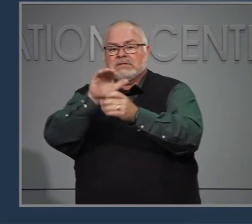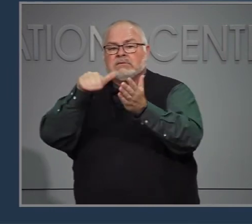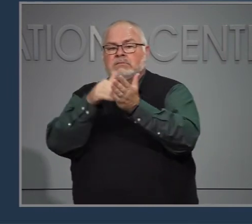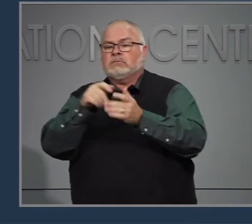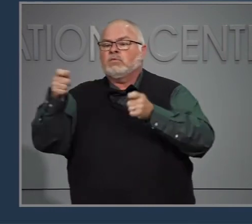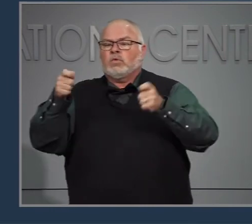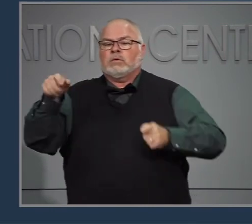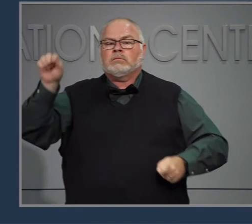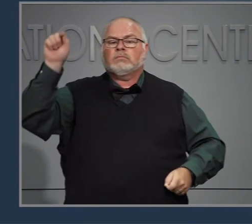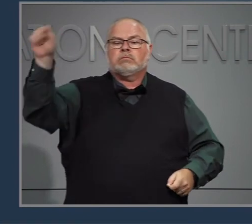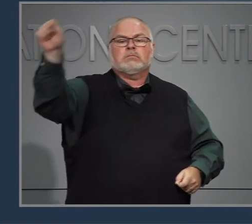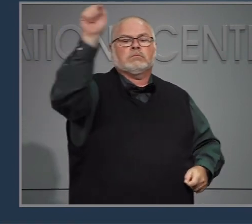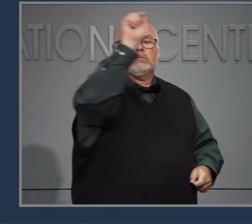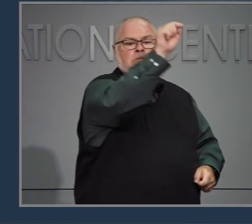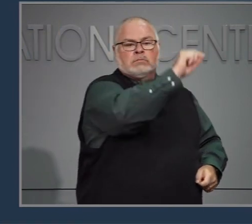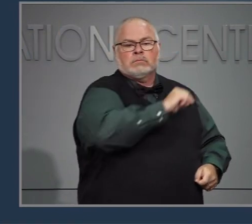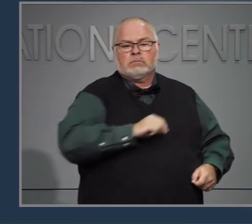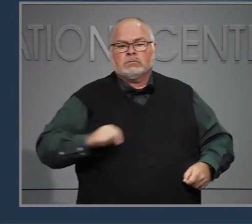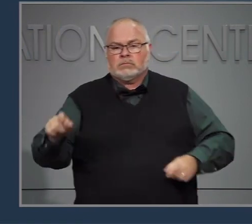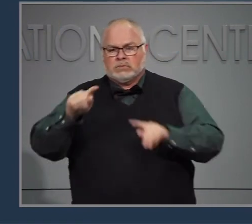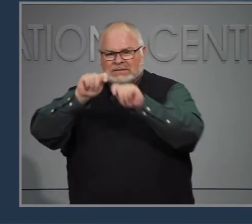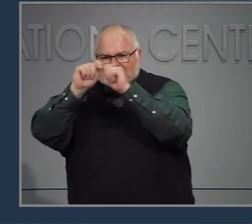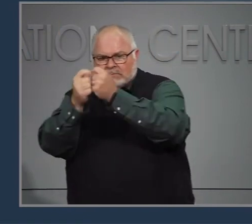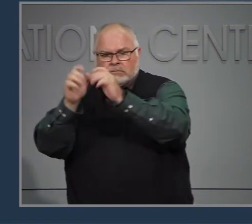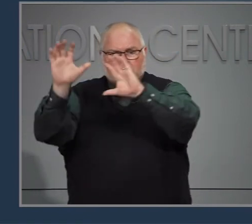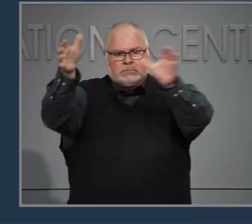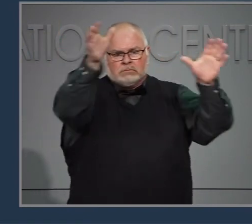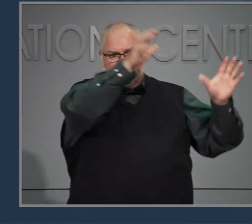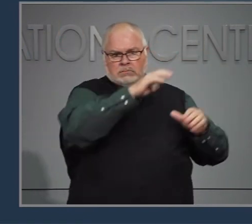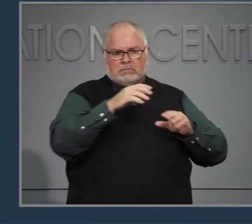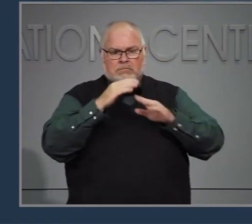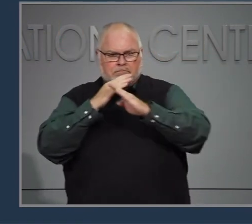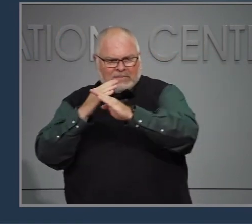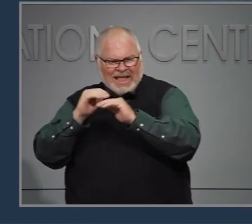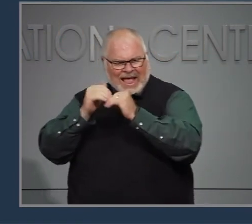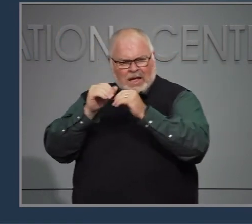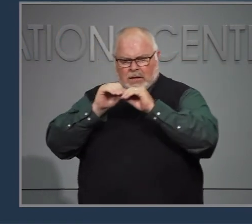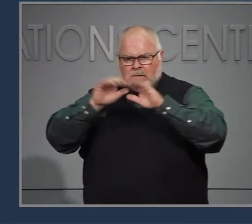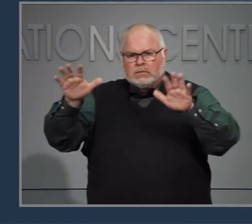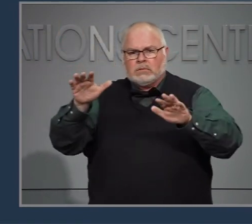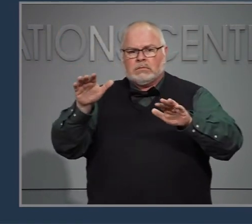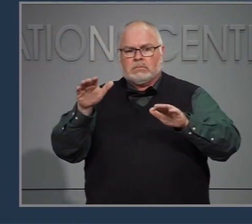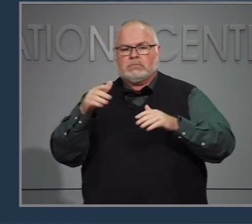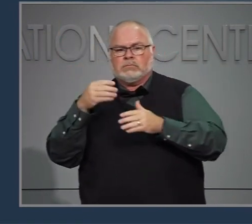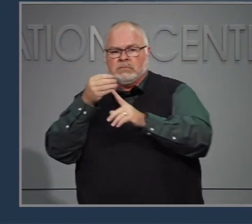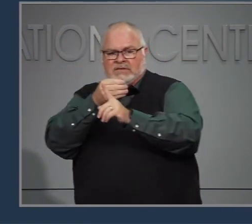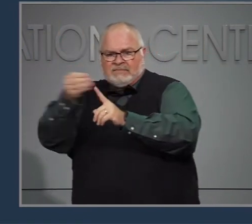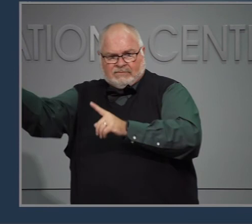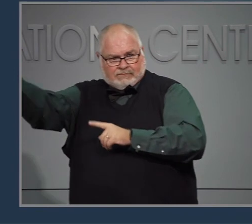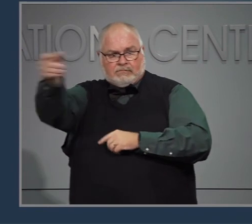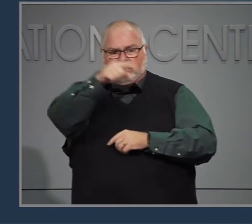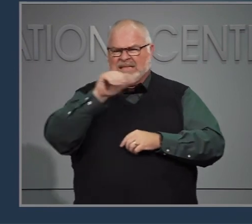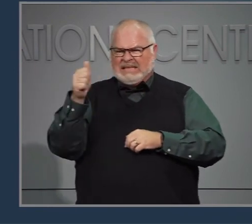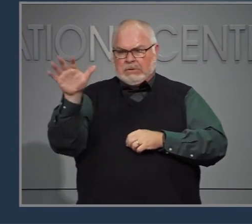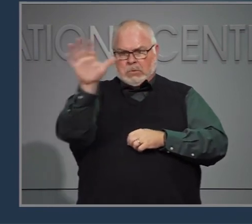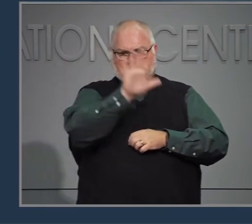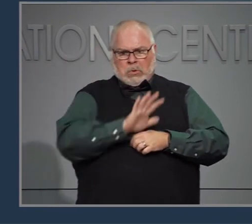HOMES AND OTHER LONG-TERM CARE FACILITIES PREVENT COVID-19 TRANSMISSION AND MANAGE OUTBREAKS THAT DO OCCUR.